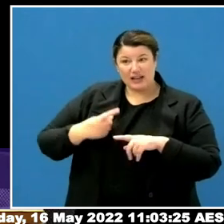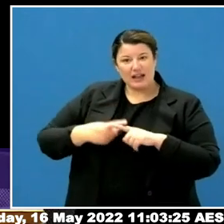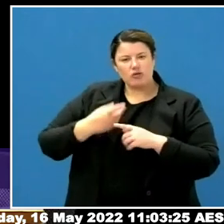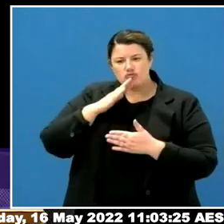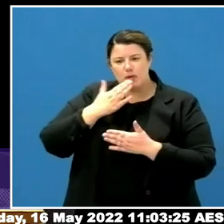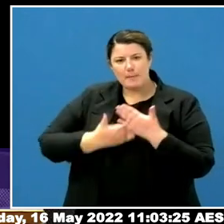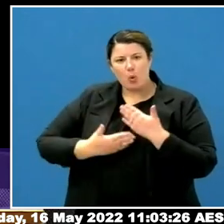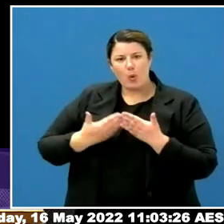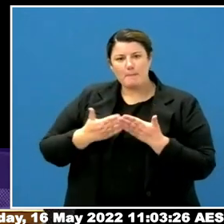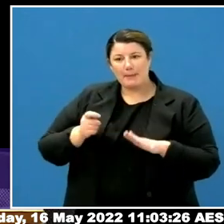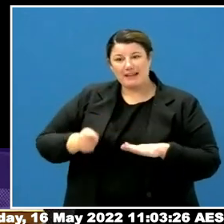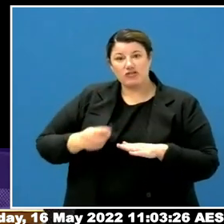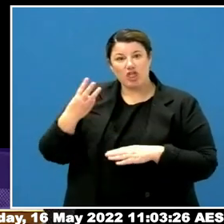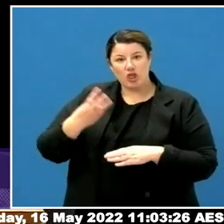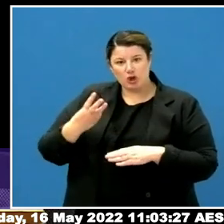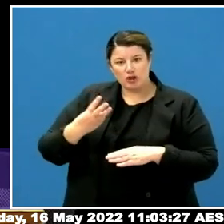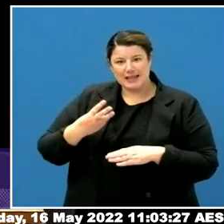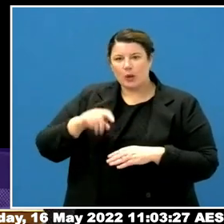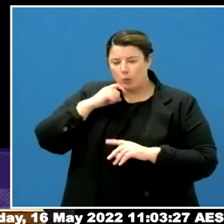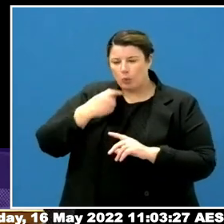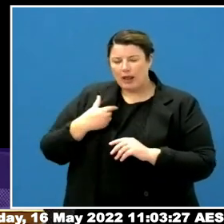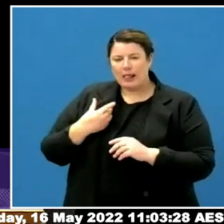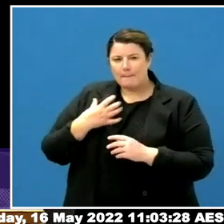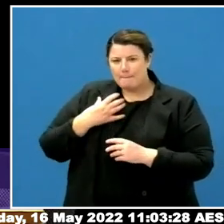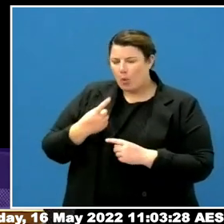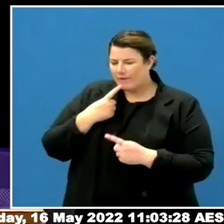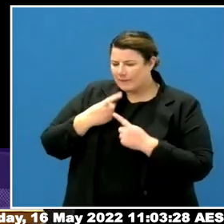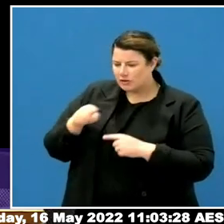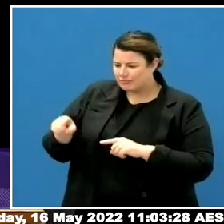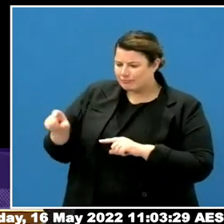I note in particular the observations made in that report about the importance of